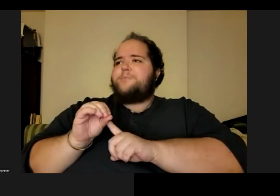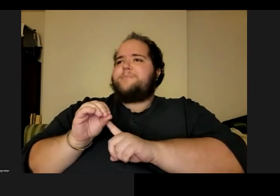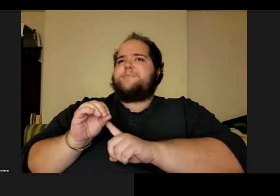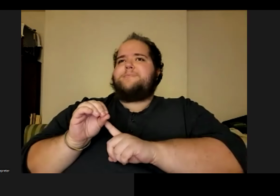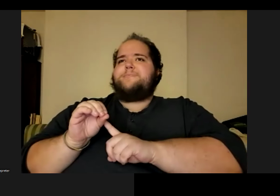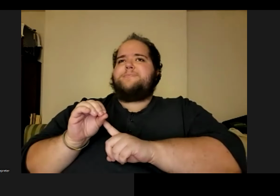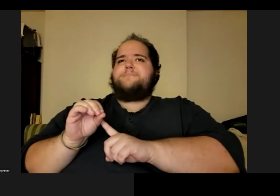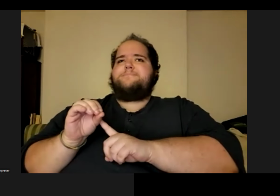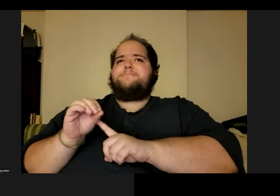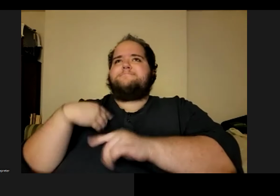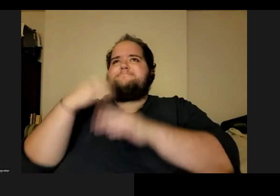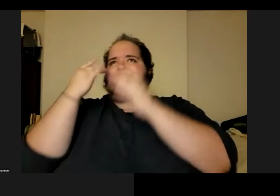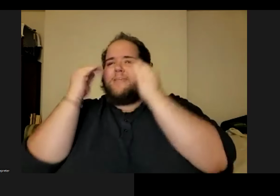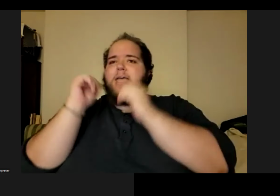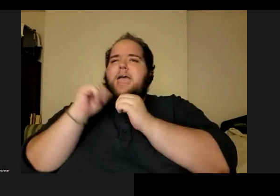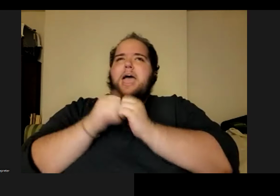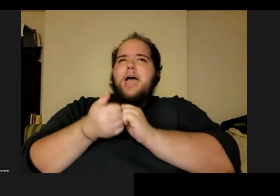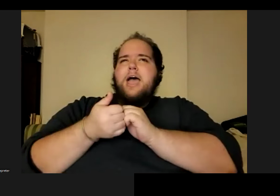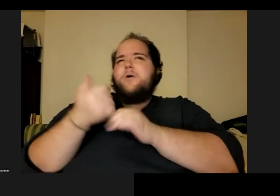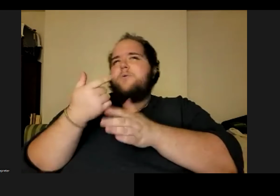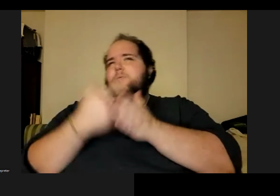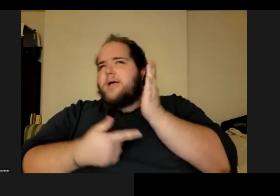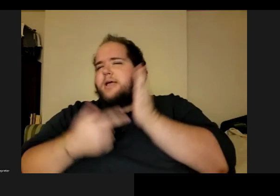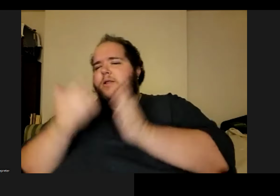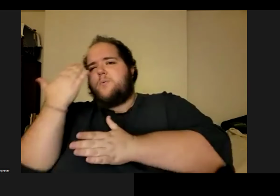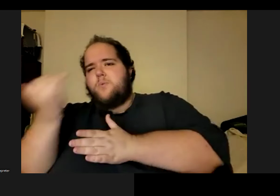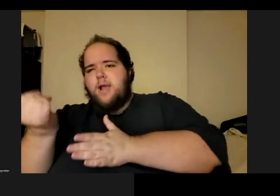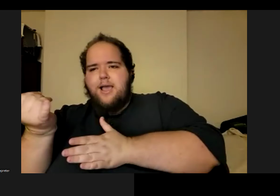How, what, and why. So I still think about